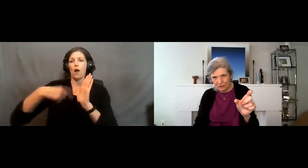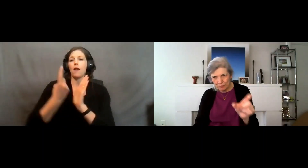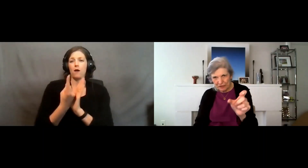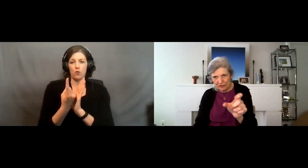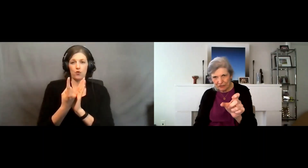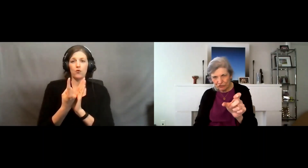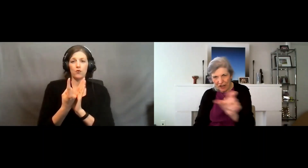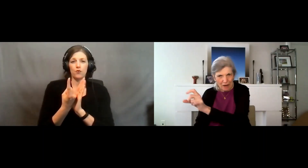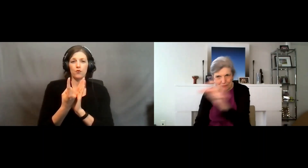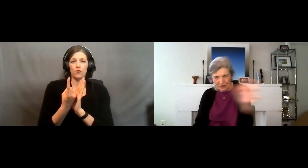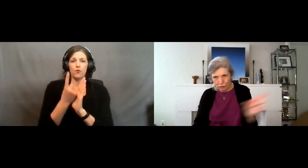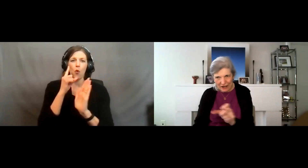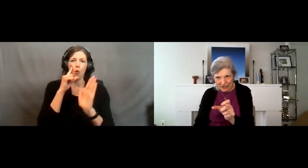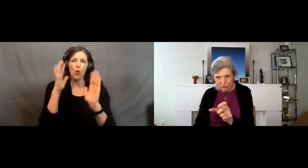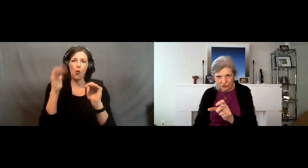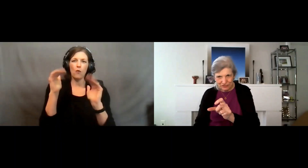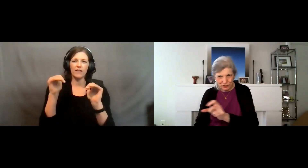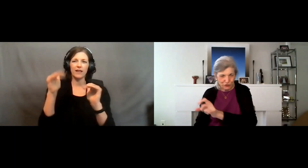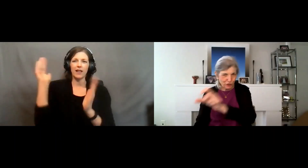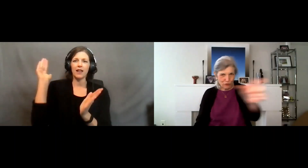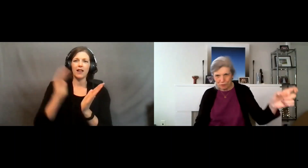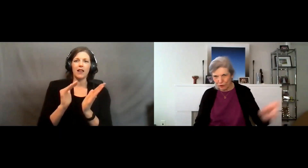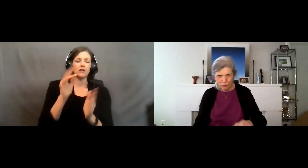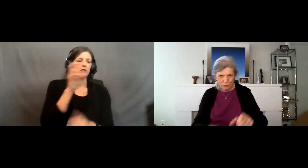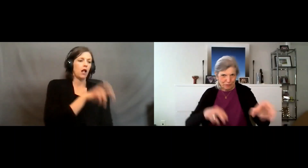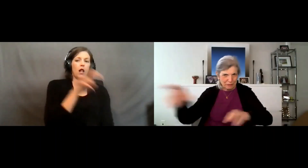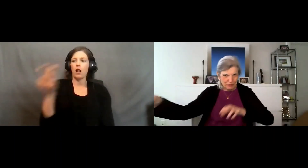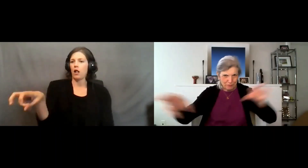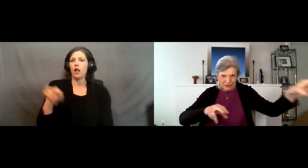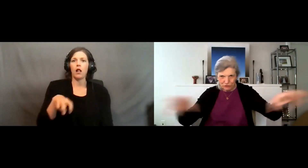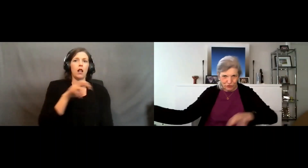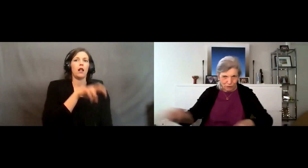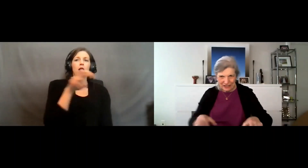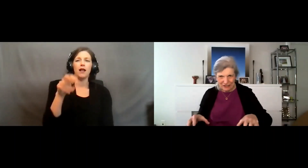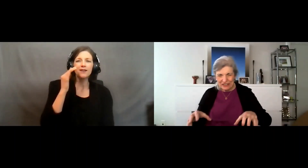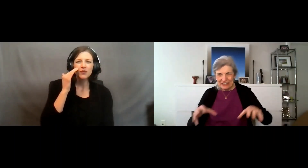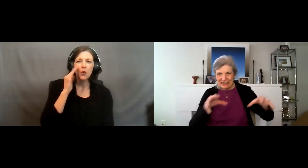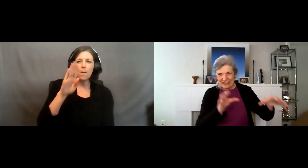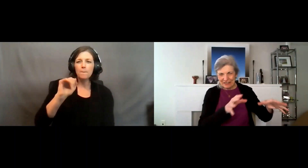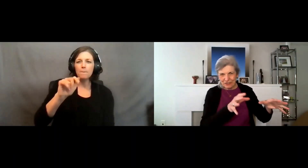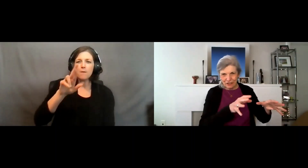be less hopping around . 13:42:24 And